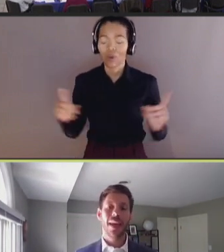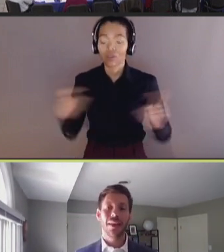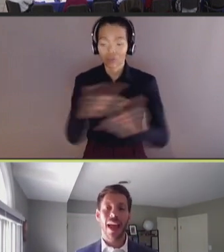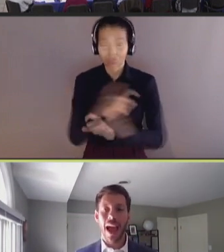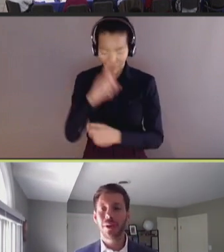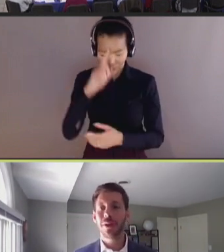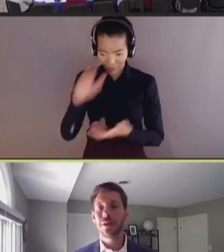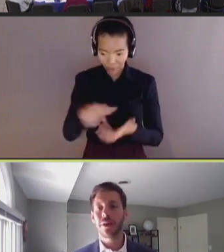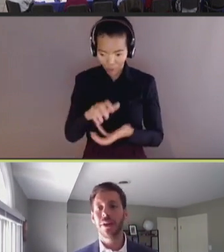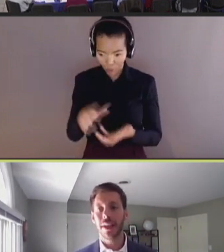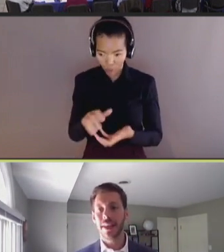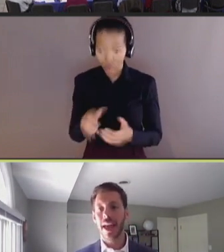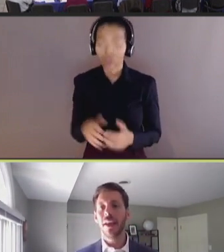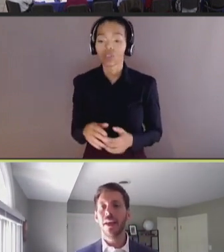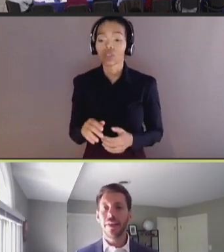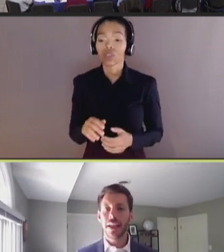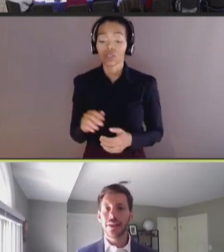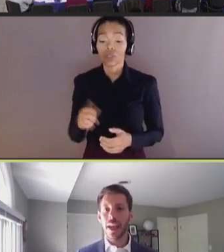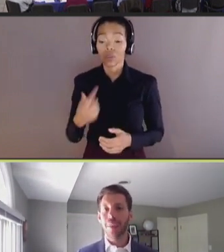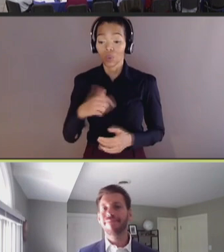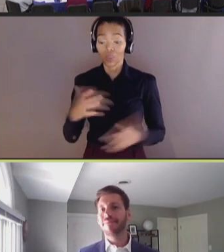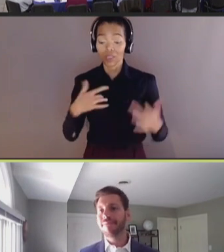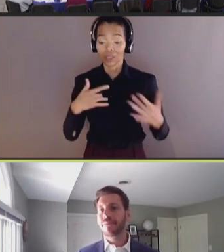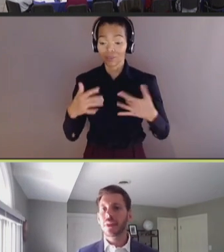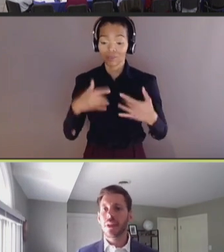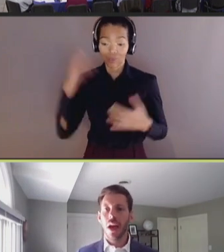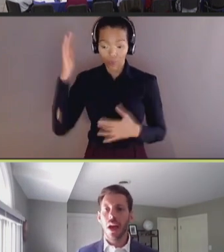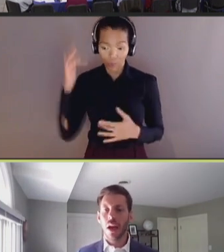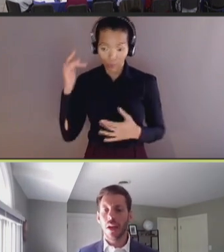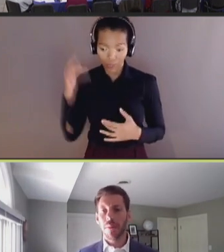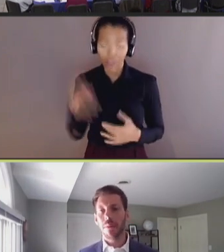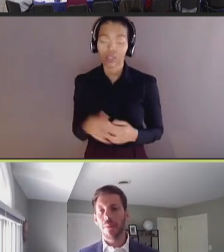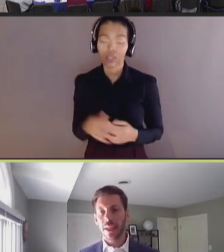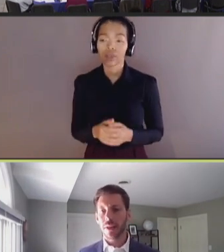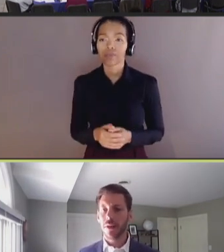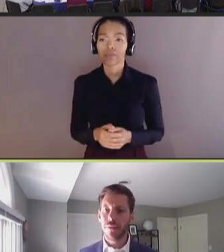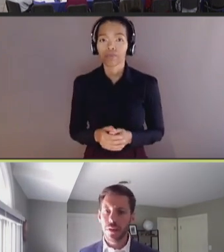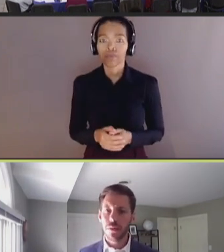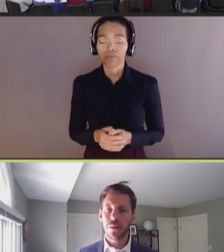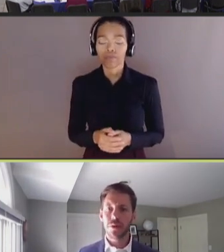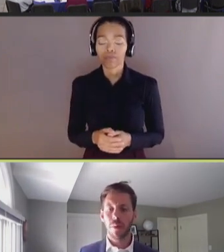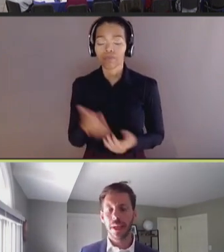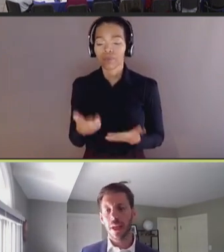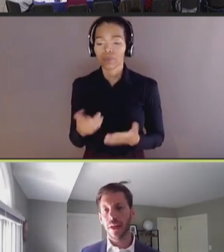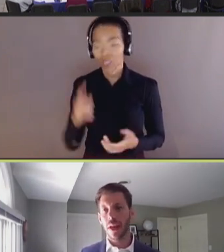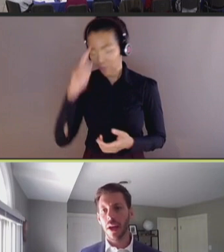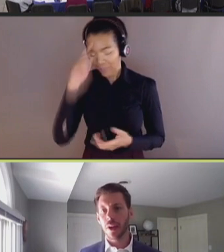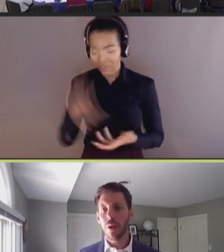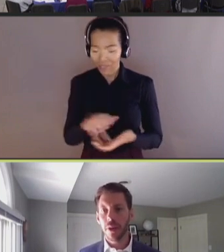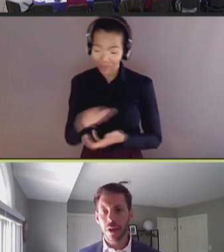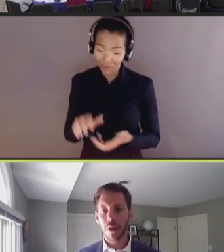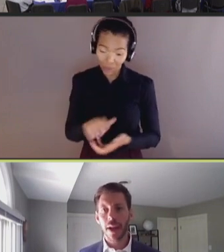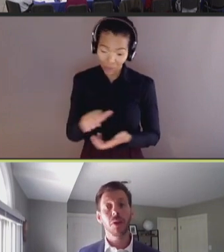And our concern is that things get -- might get confused or might get coded incorrectly,